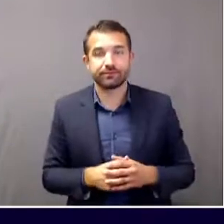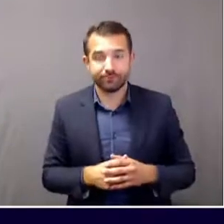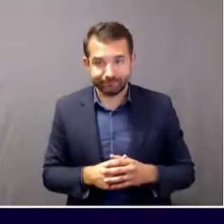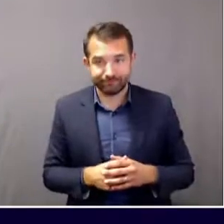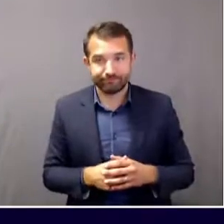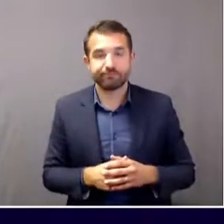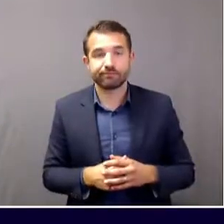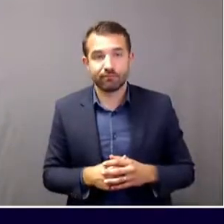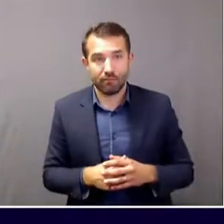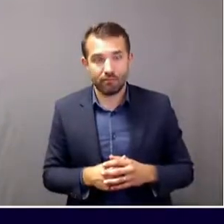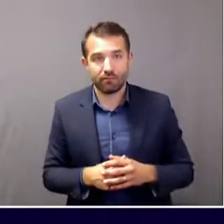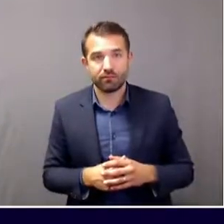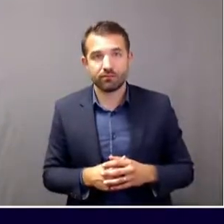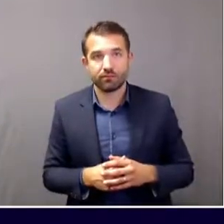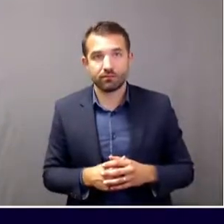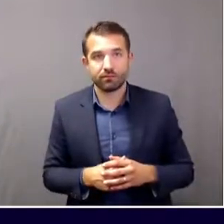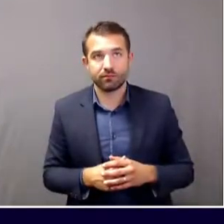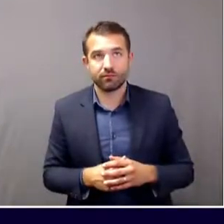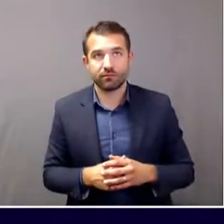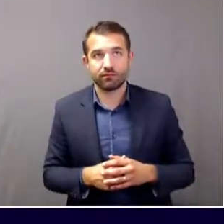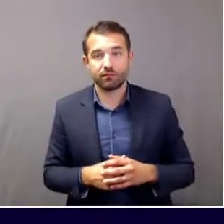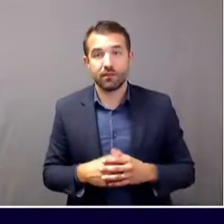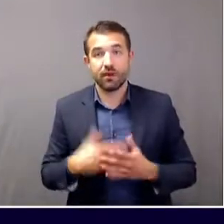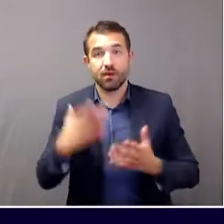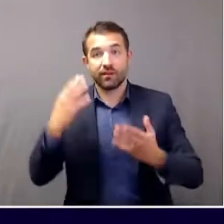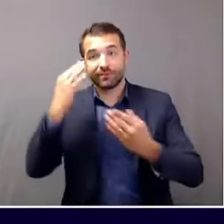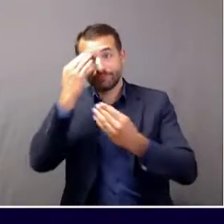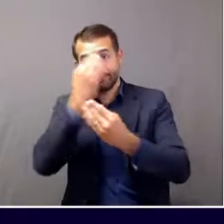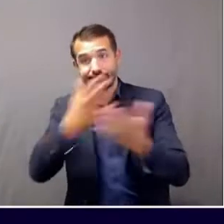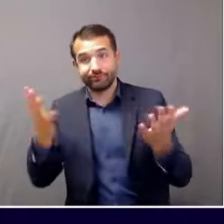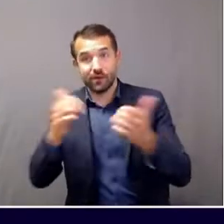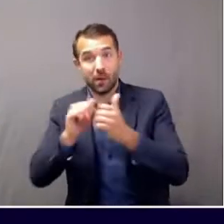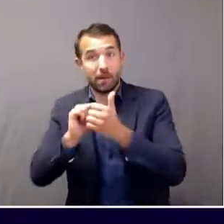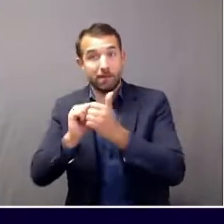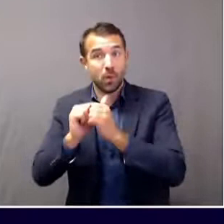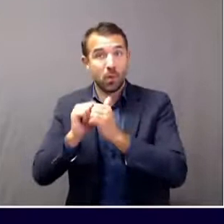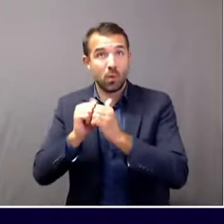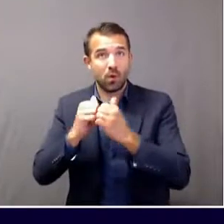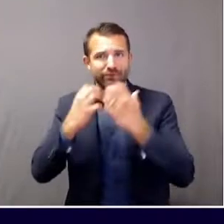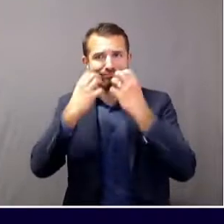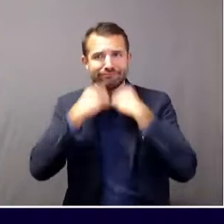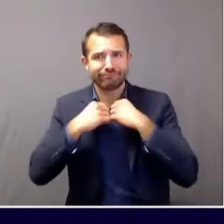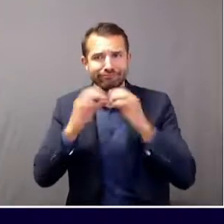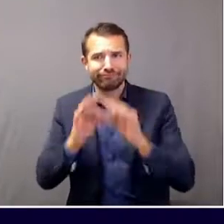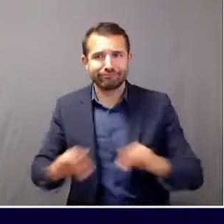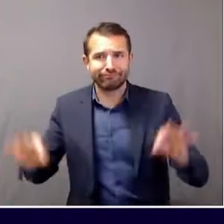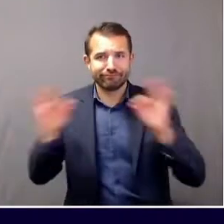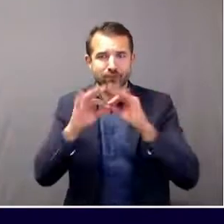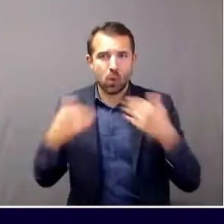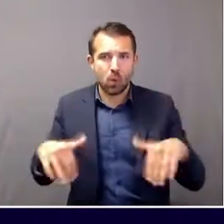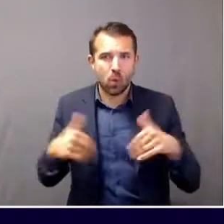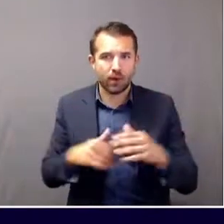windows courts are valuable in